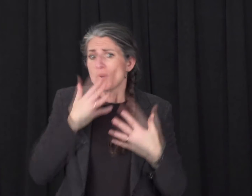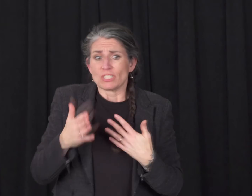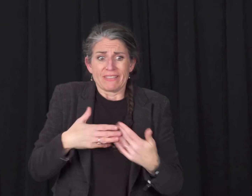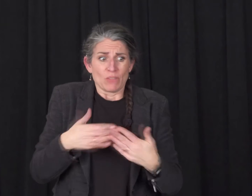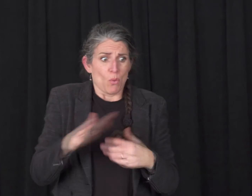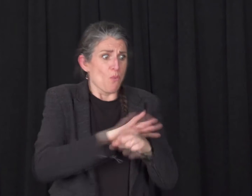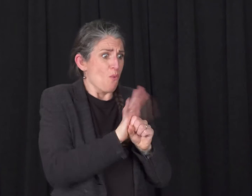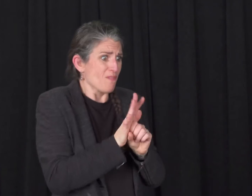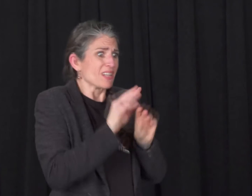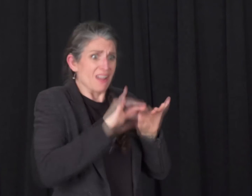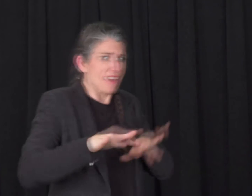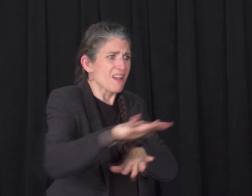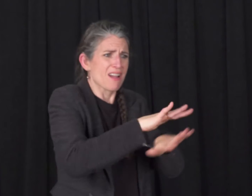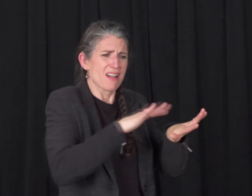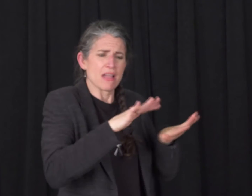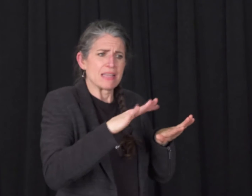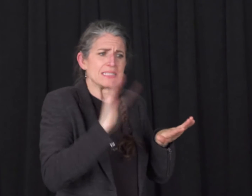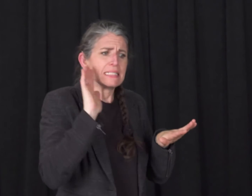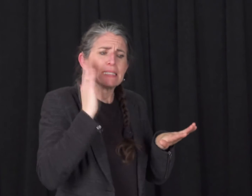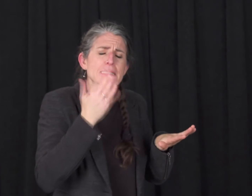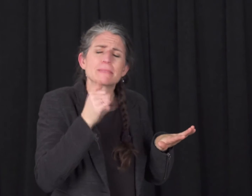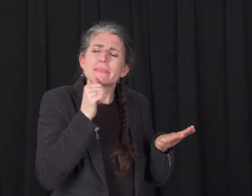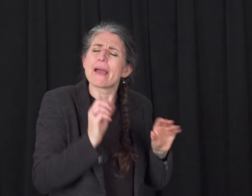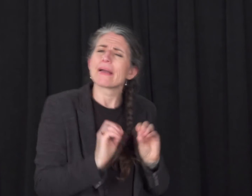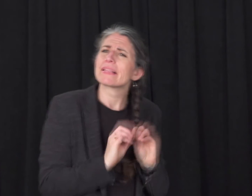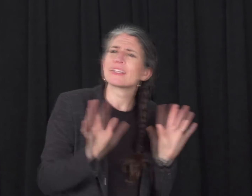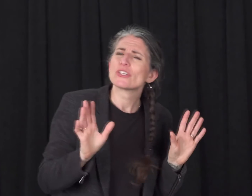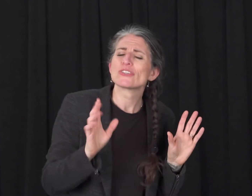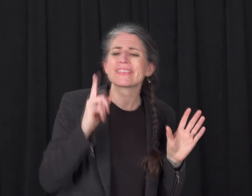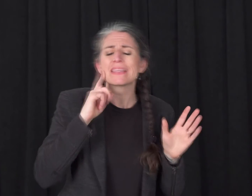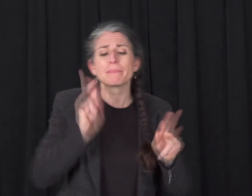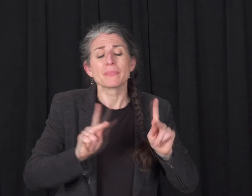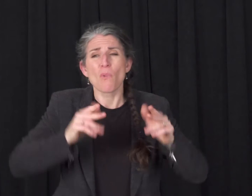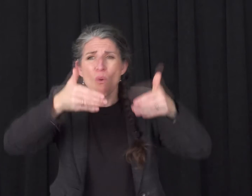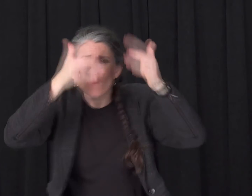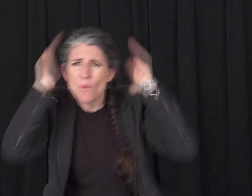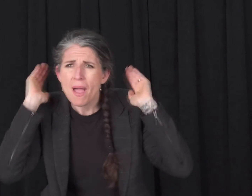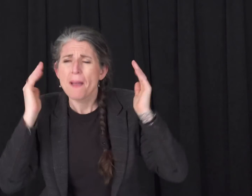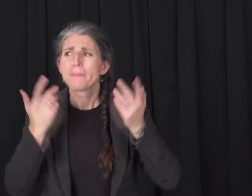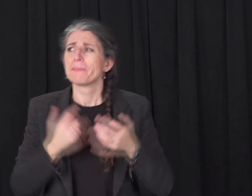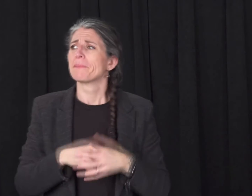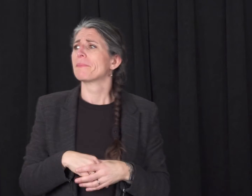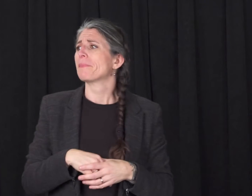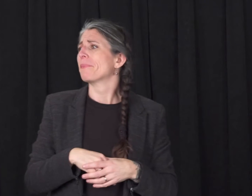um people were became just completely overwhelmed and the world was, you know, on its